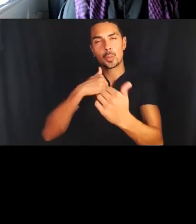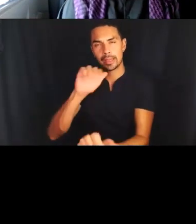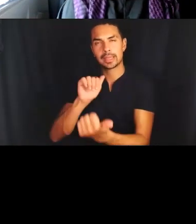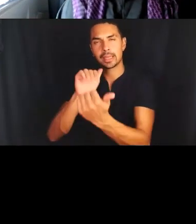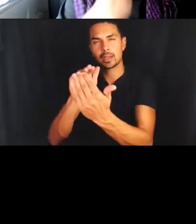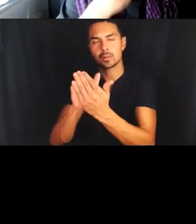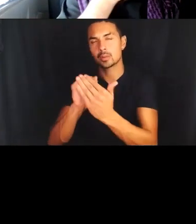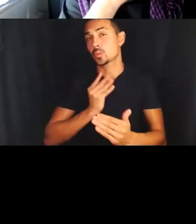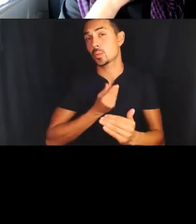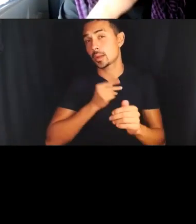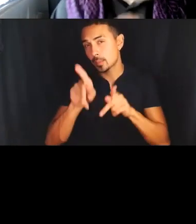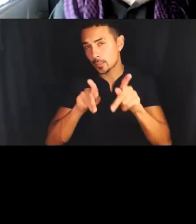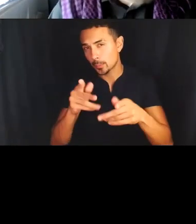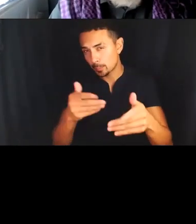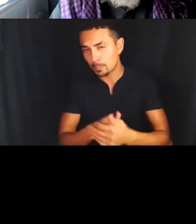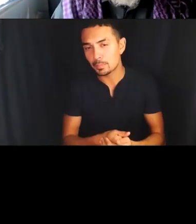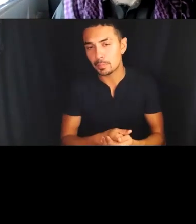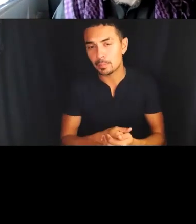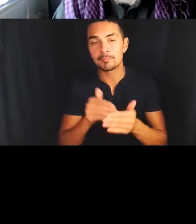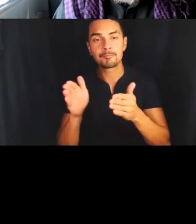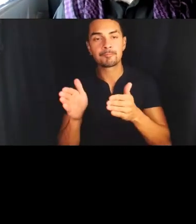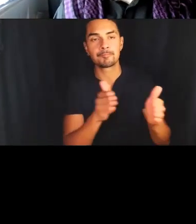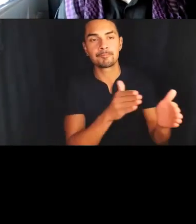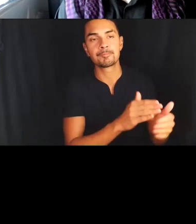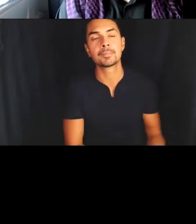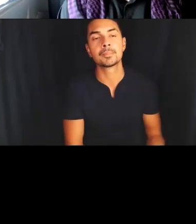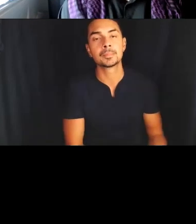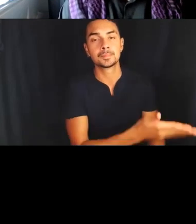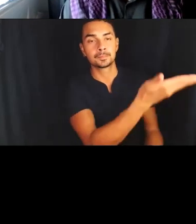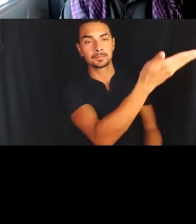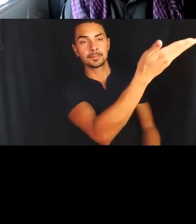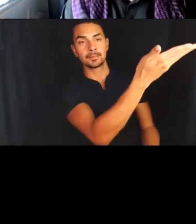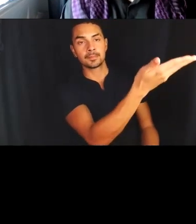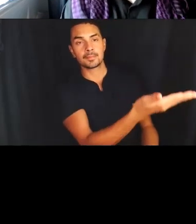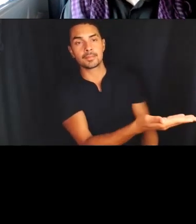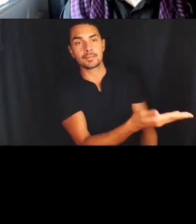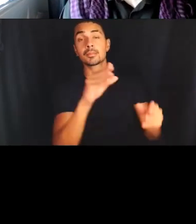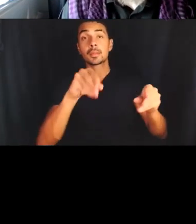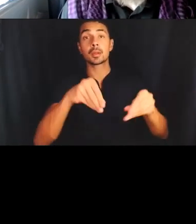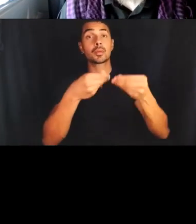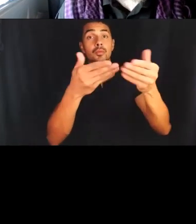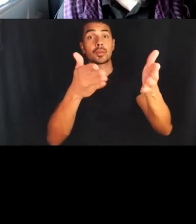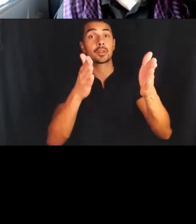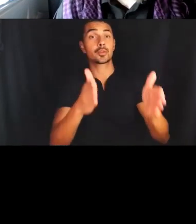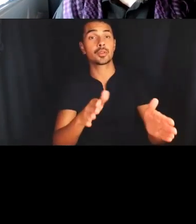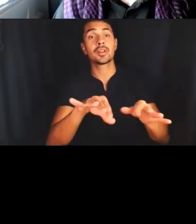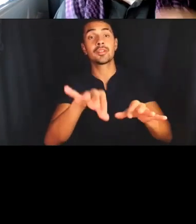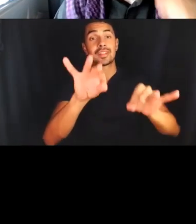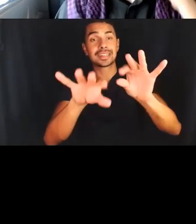Move on to the next slide. So provider findings around policy and practice.